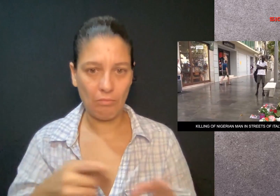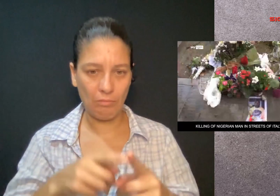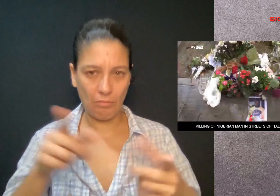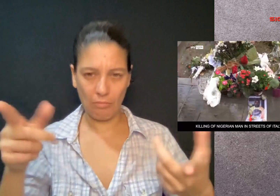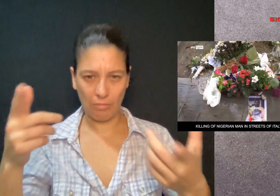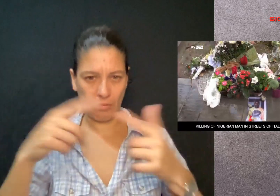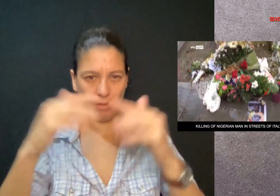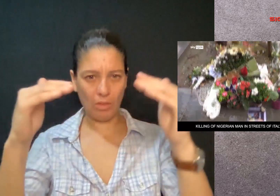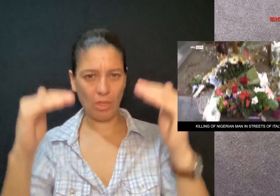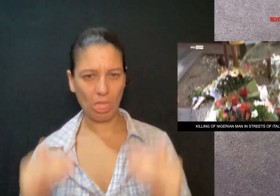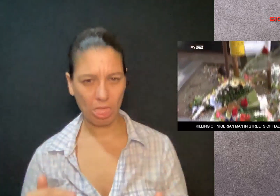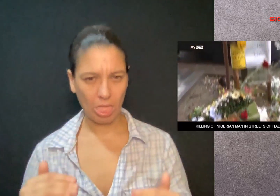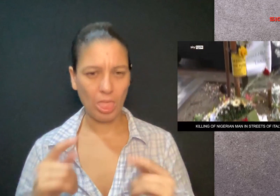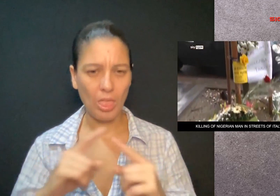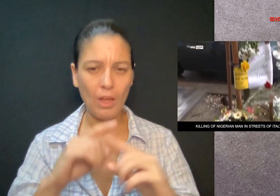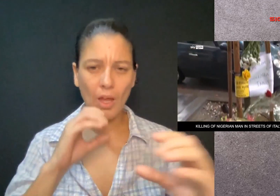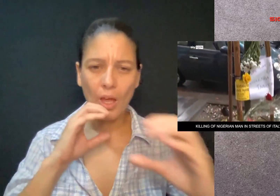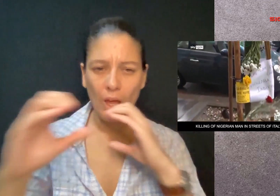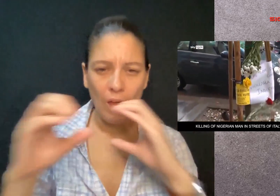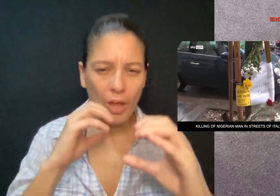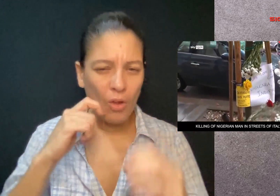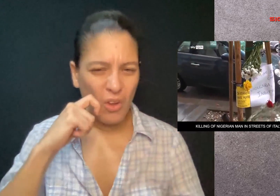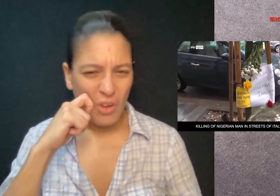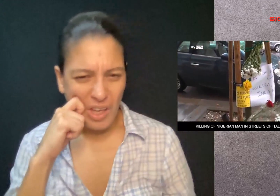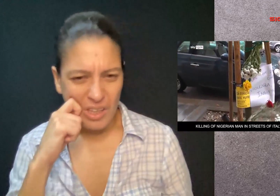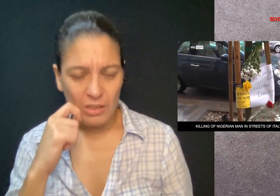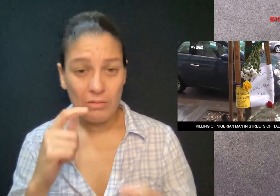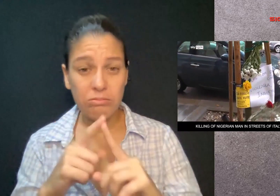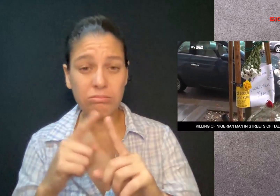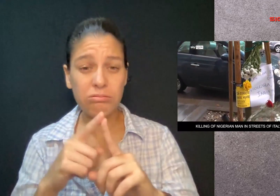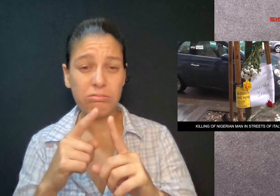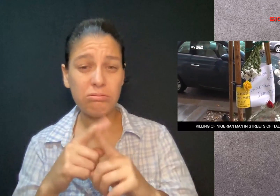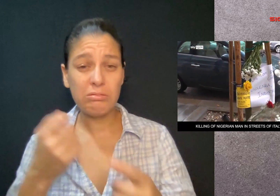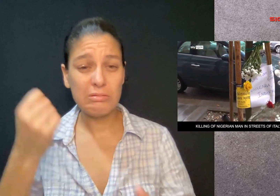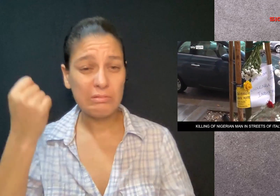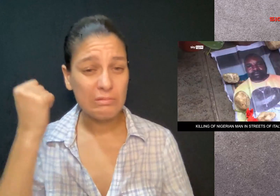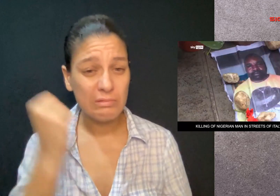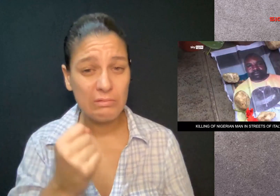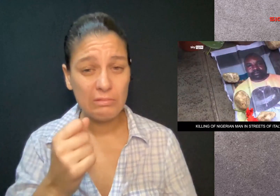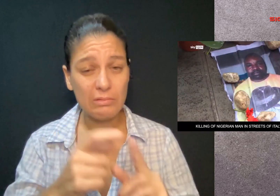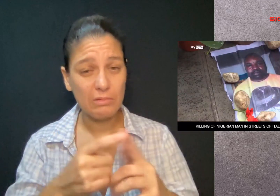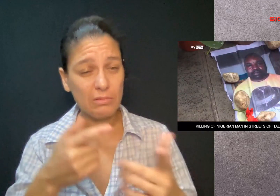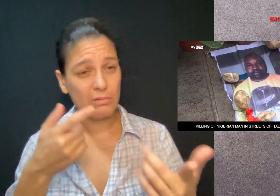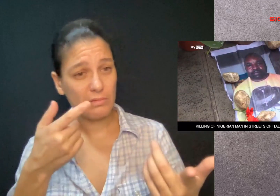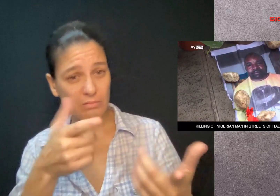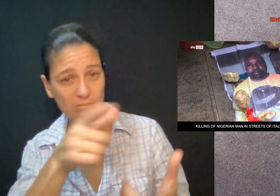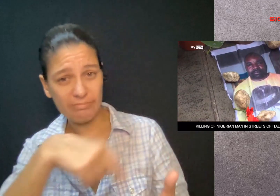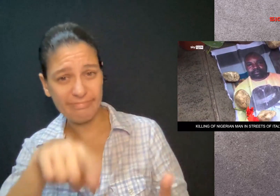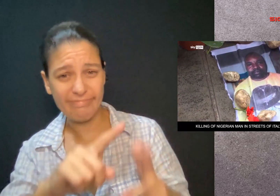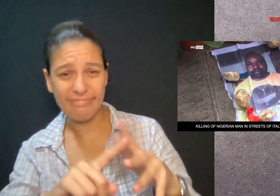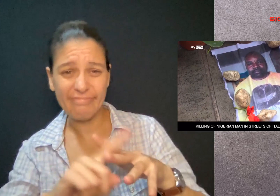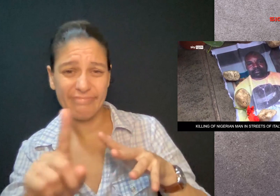has sparked outrage and conversation about racism and crimes against migrants in the